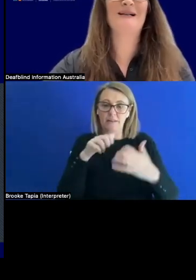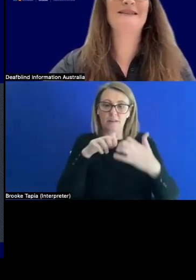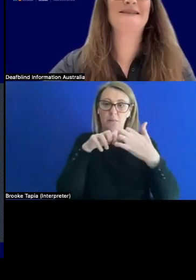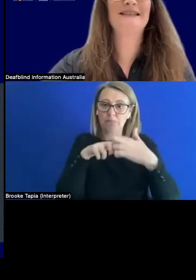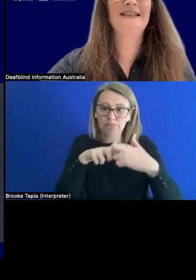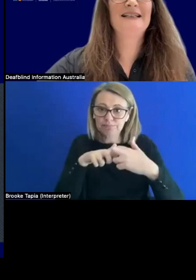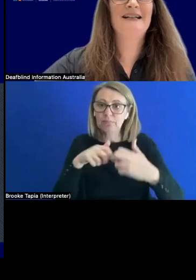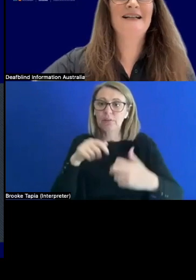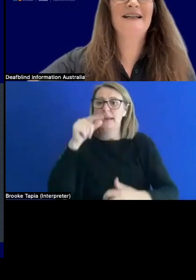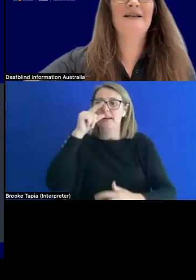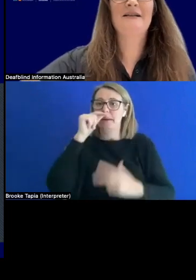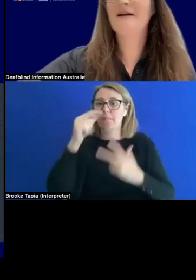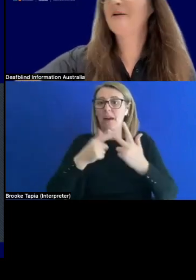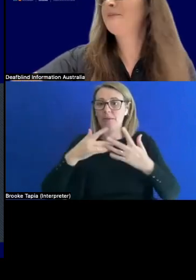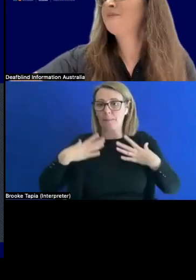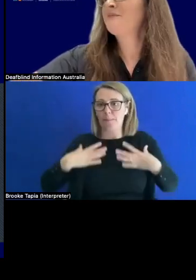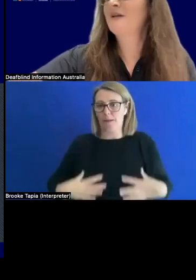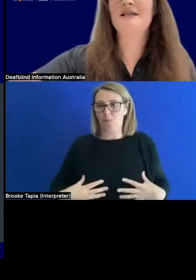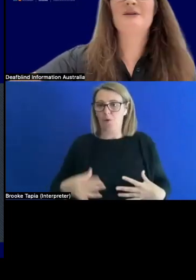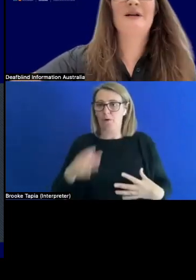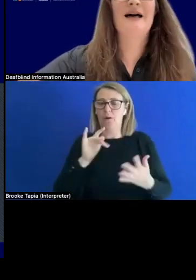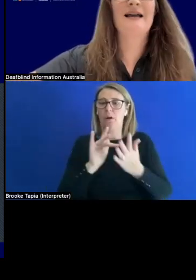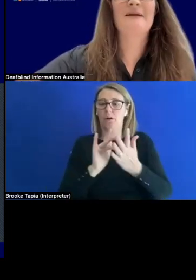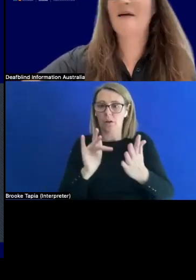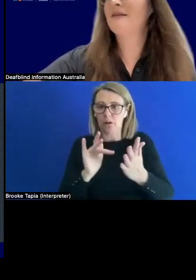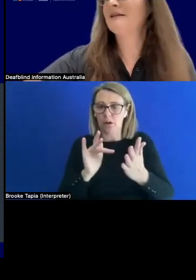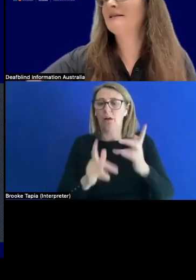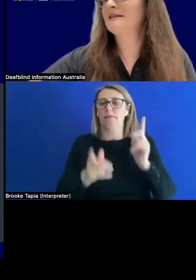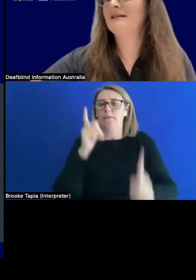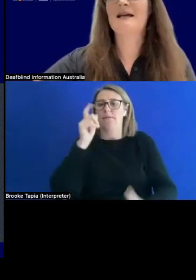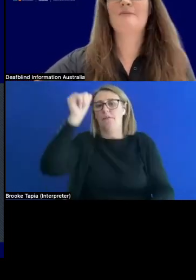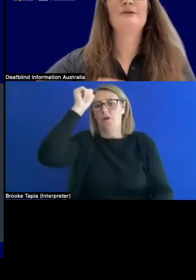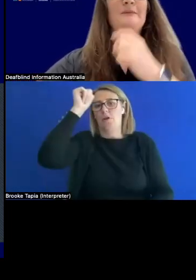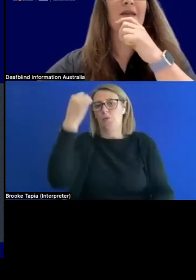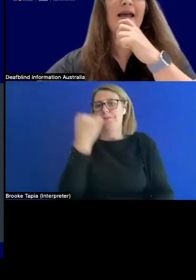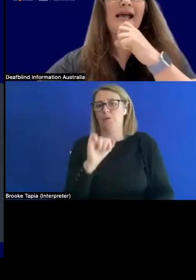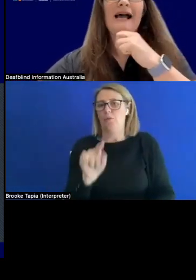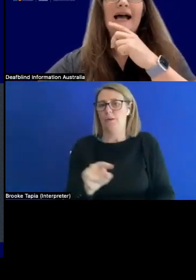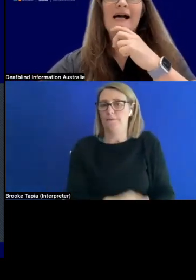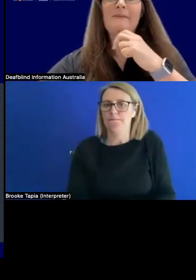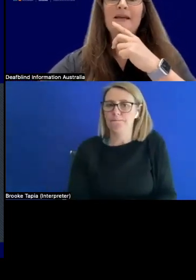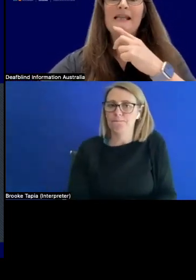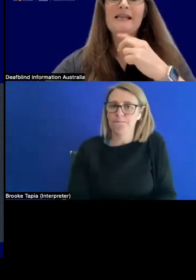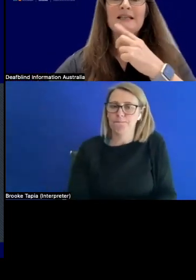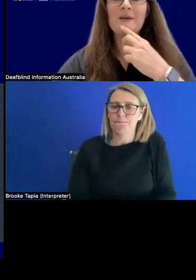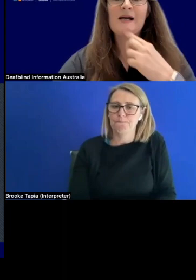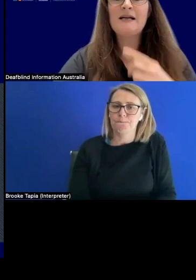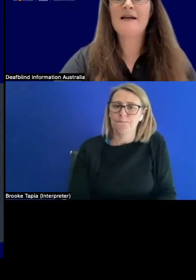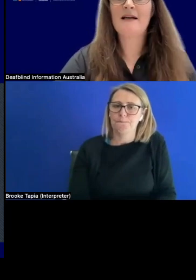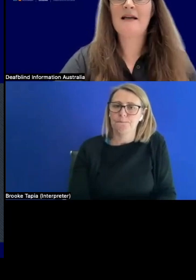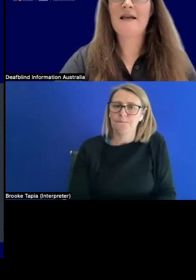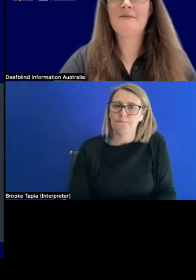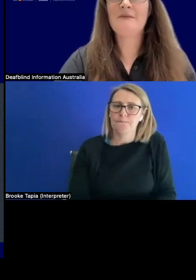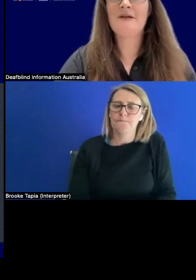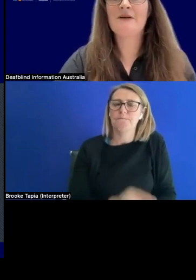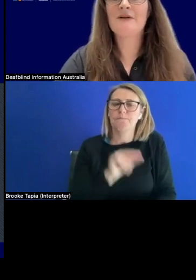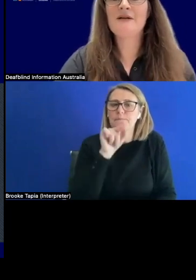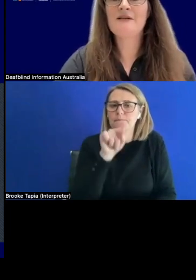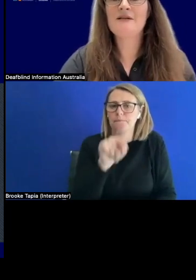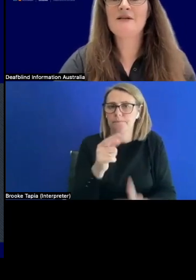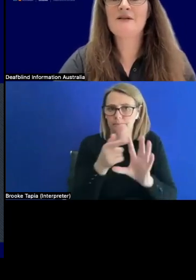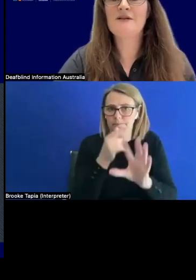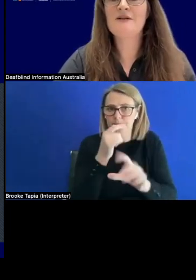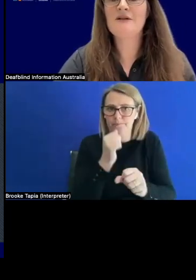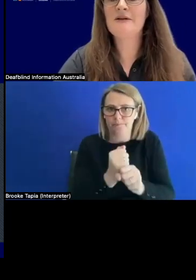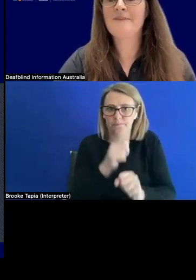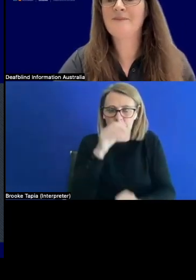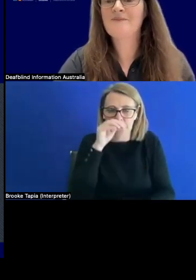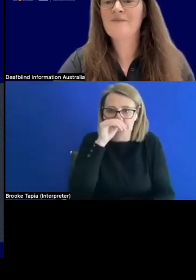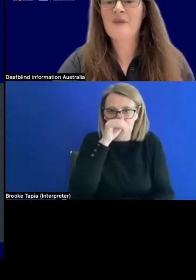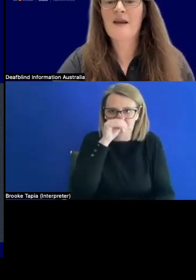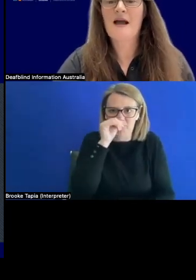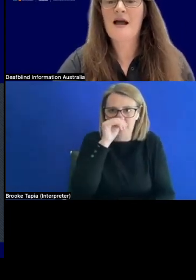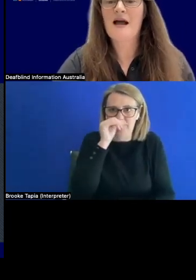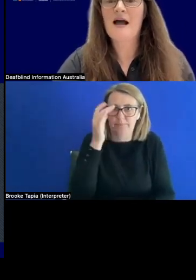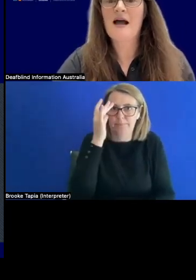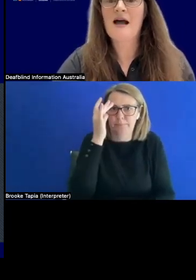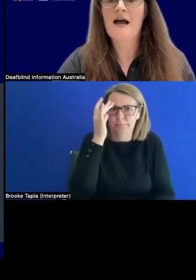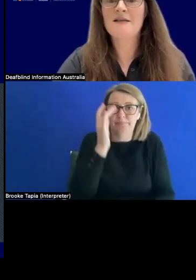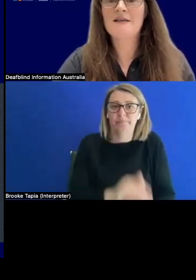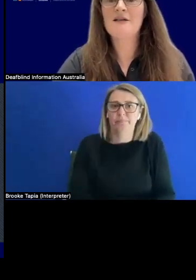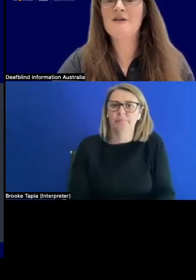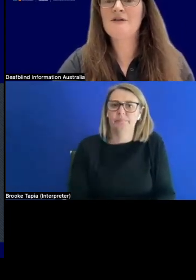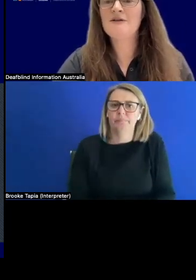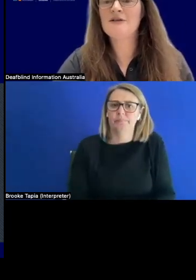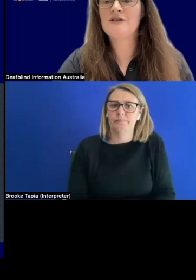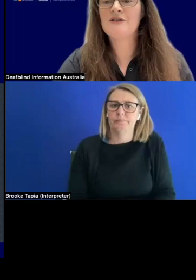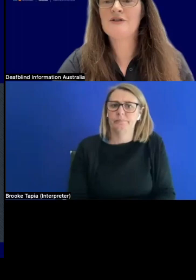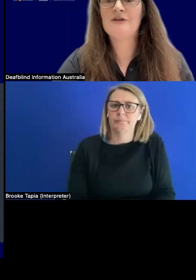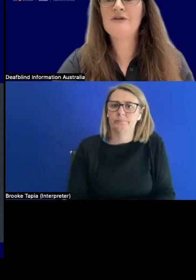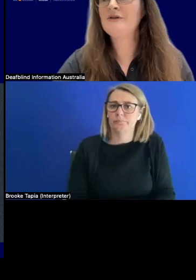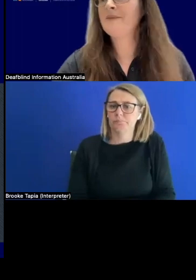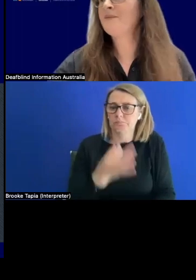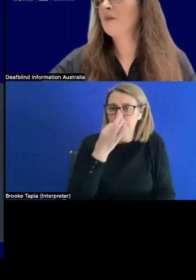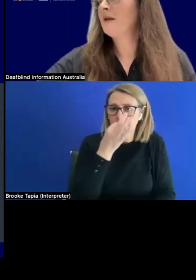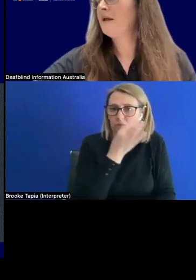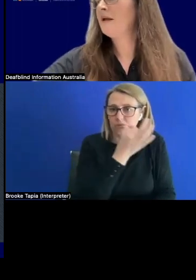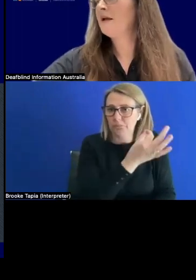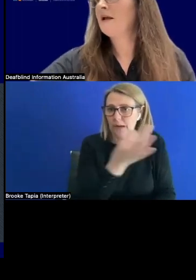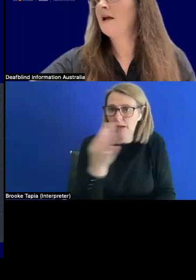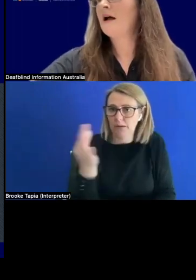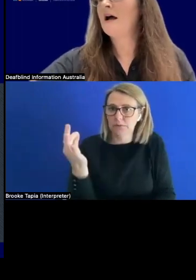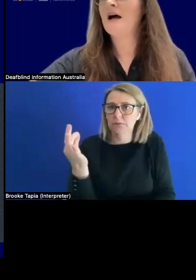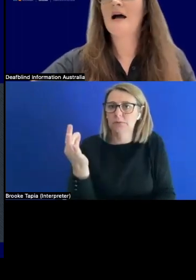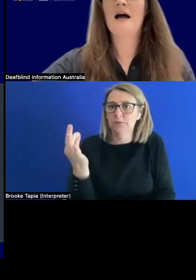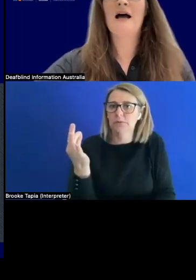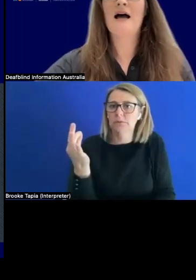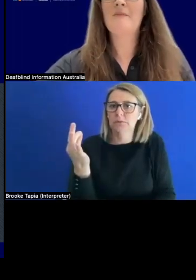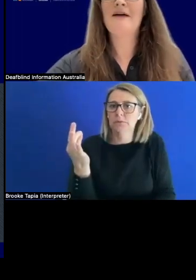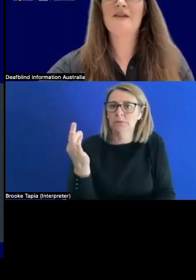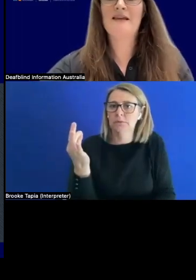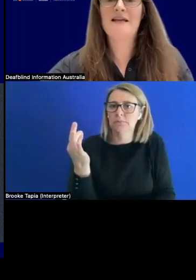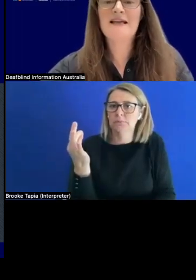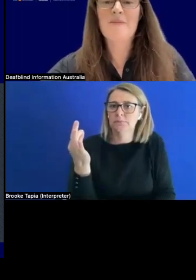part. That’s what I like about this example. In this one I’m going to ask you to have a think